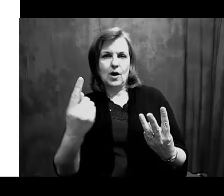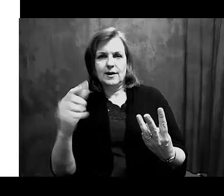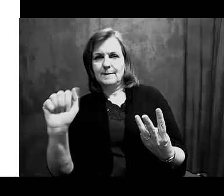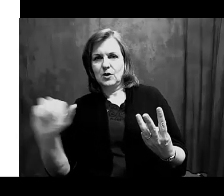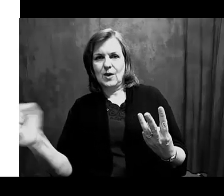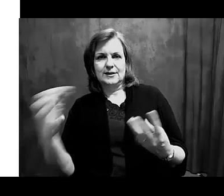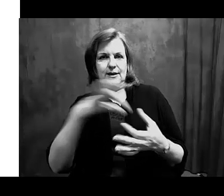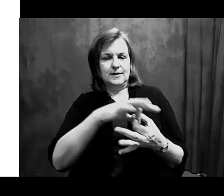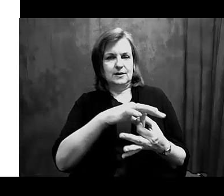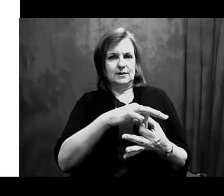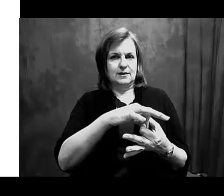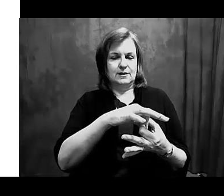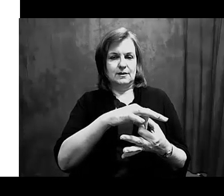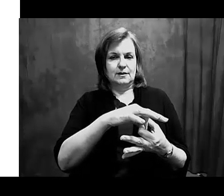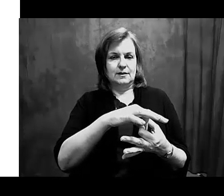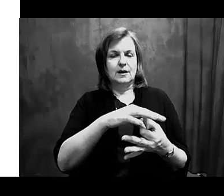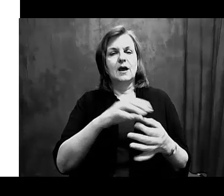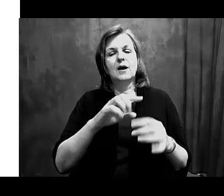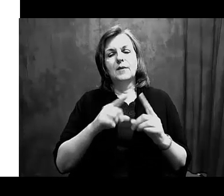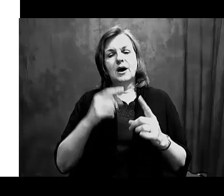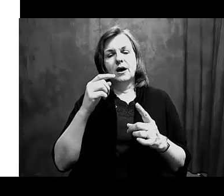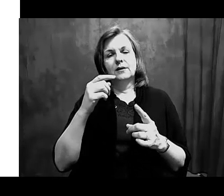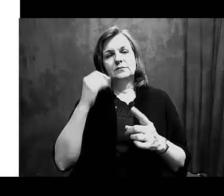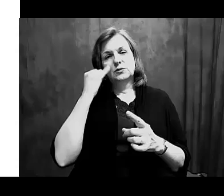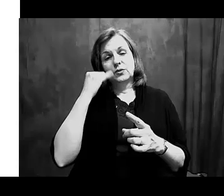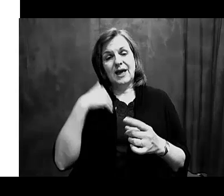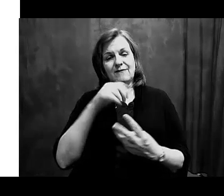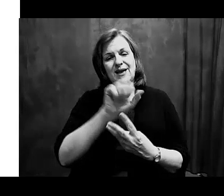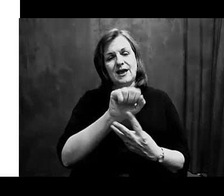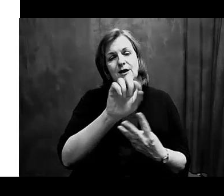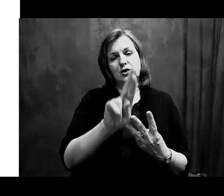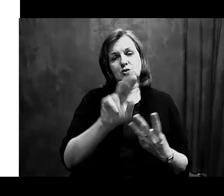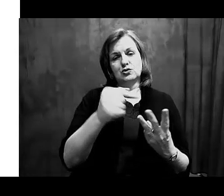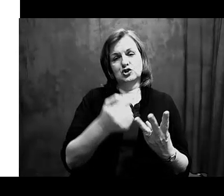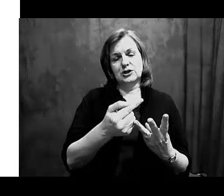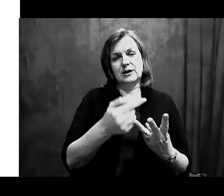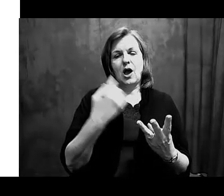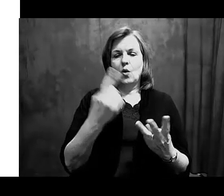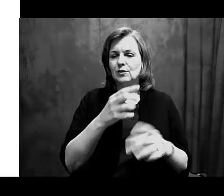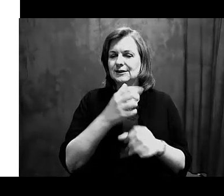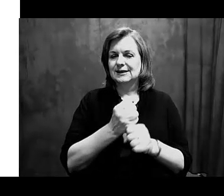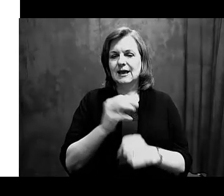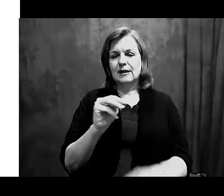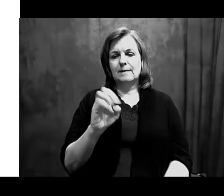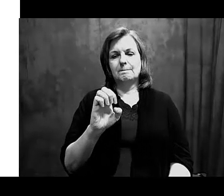than one codon that would give you that same amino acid but if I have AUG, I can only ever get